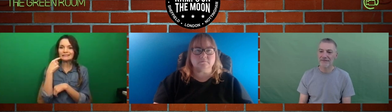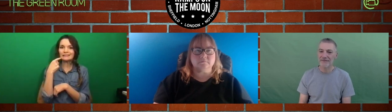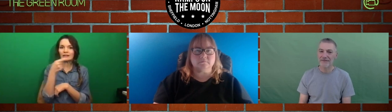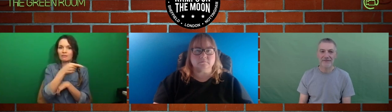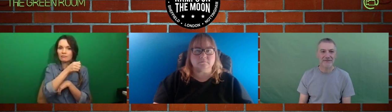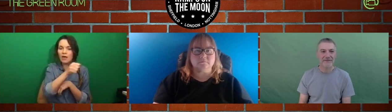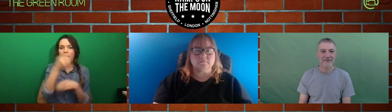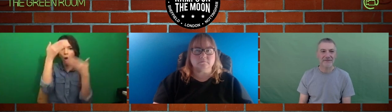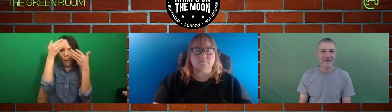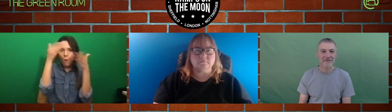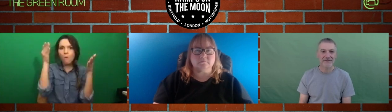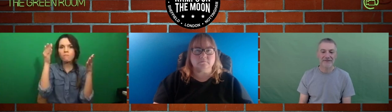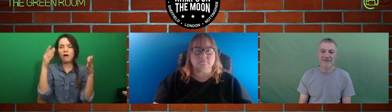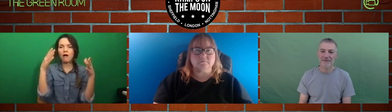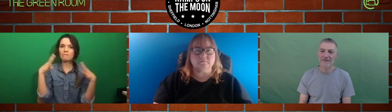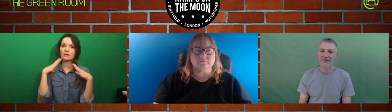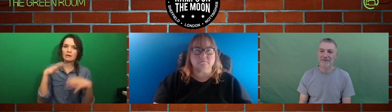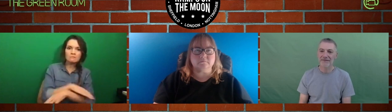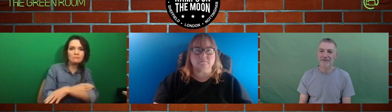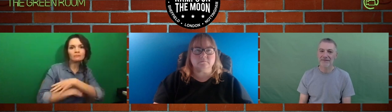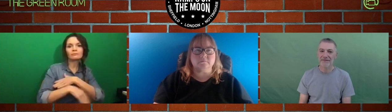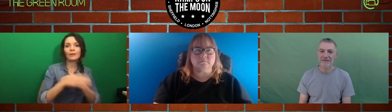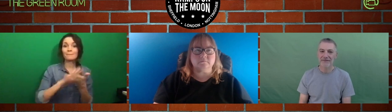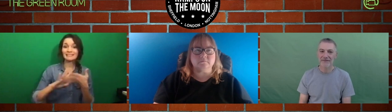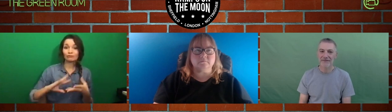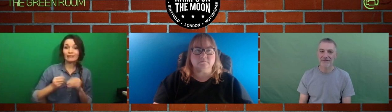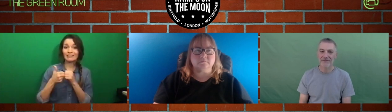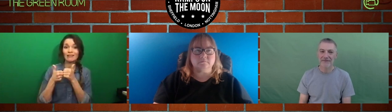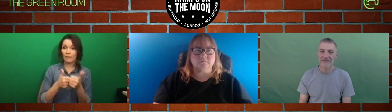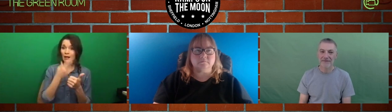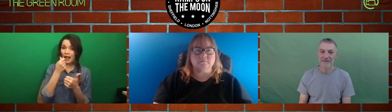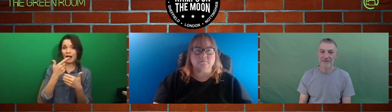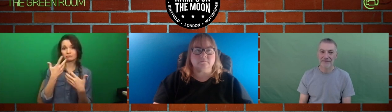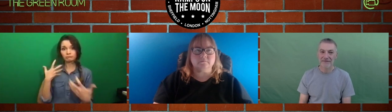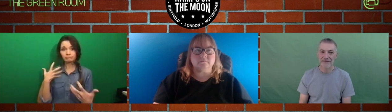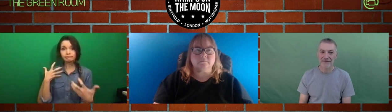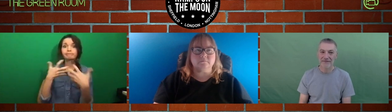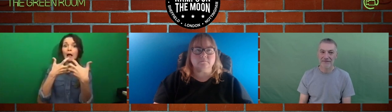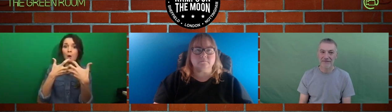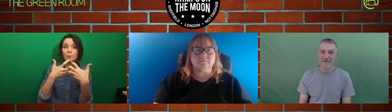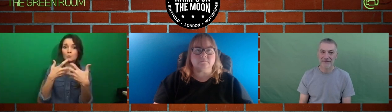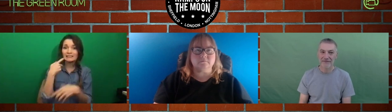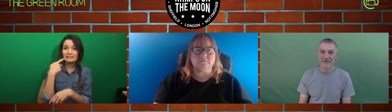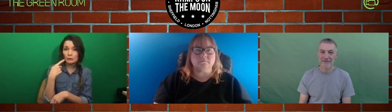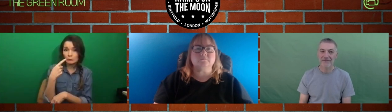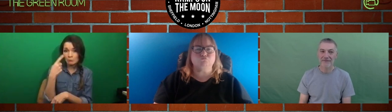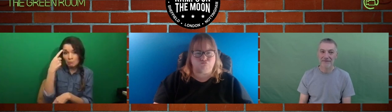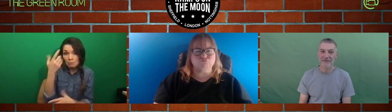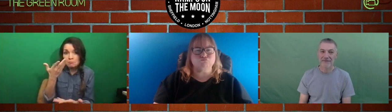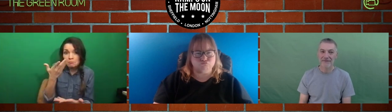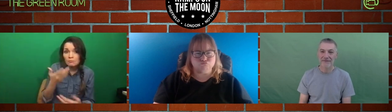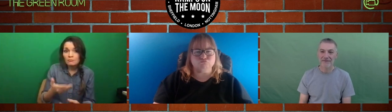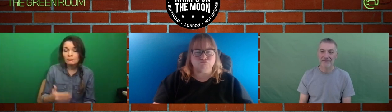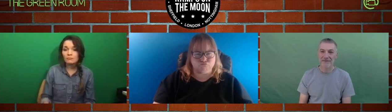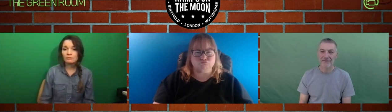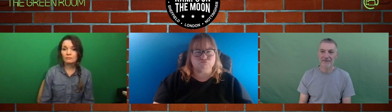the role of the creative enabler fit and easier? Yeah absolutely. I think it is. It's about